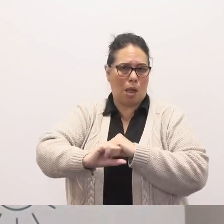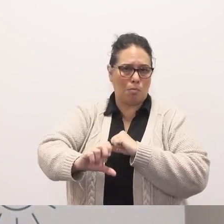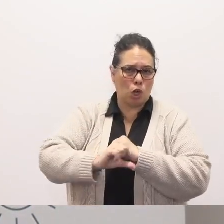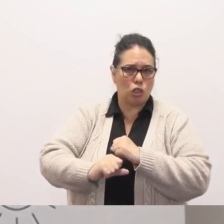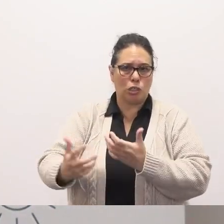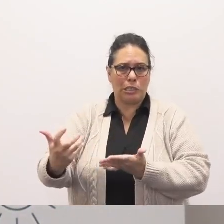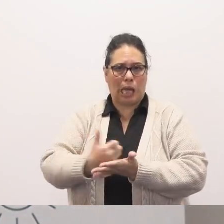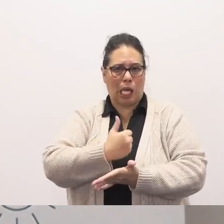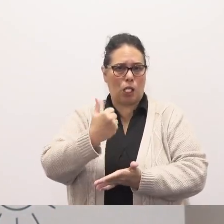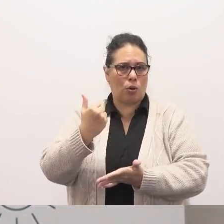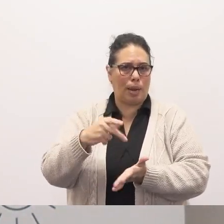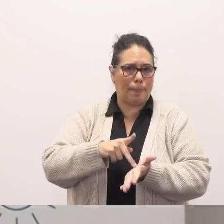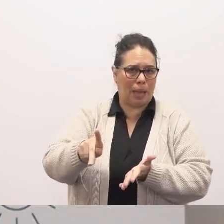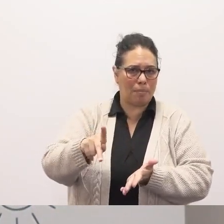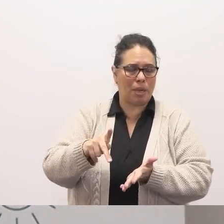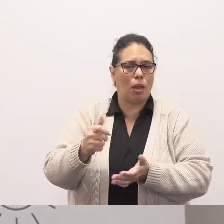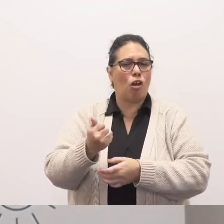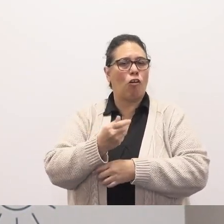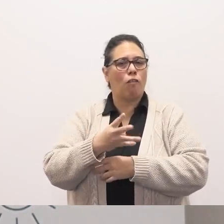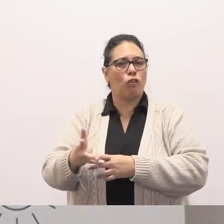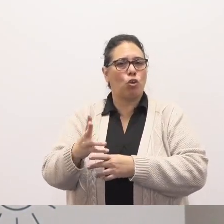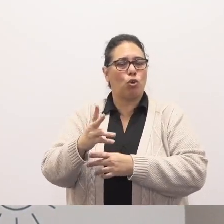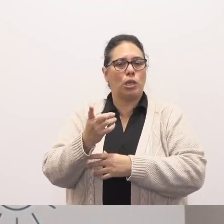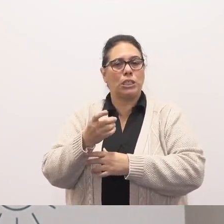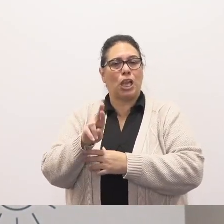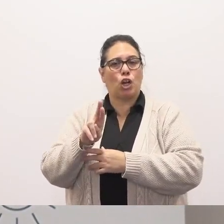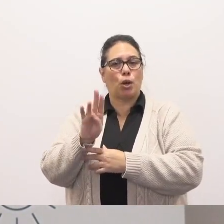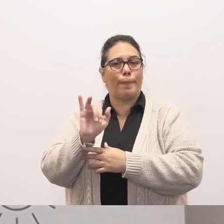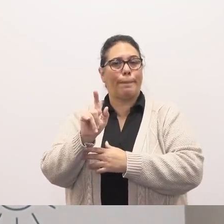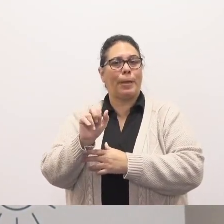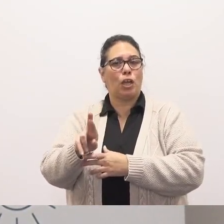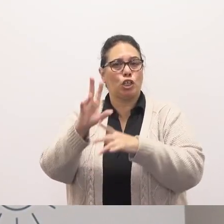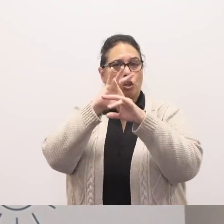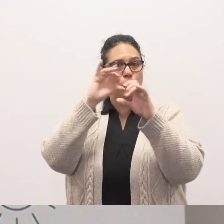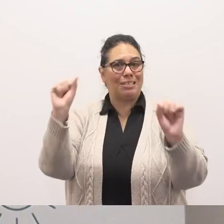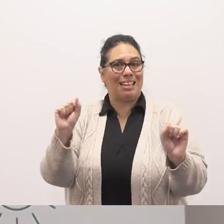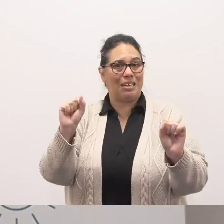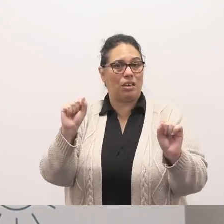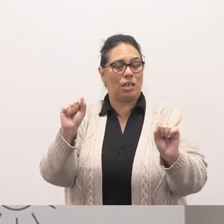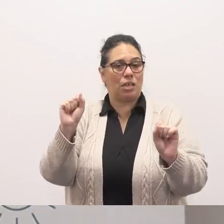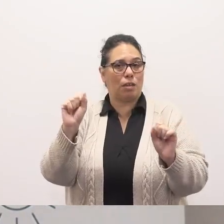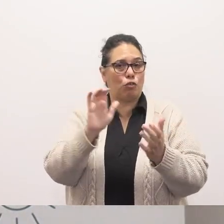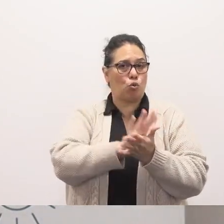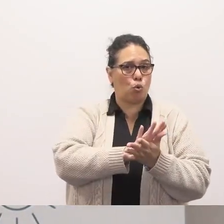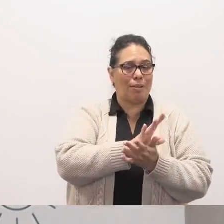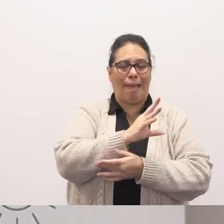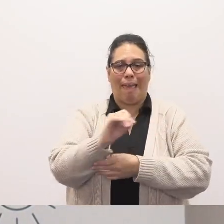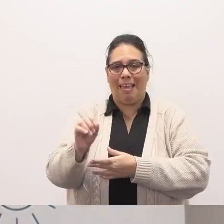And a few of these, we have Dr. Baker as Superintendent of Schools and Secretary to the Board of Education.